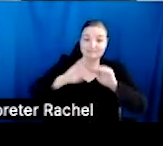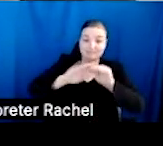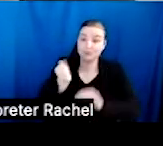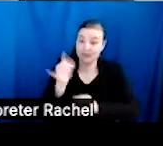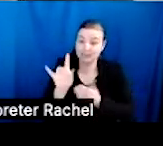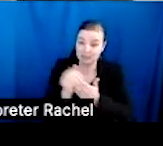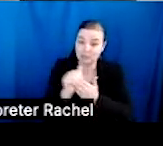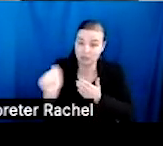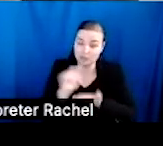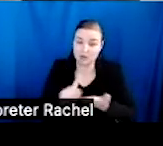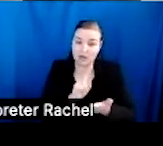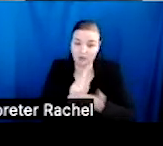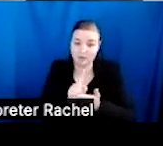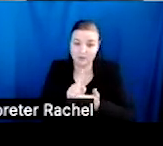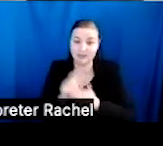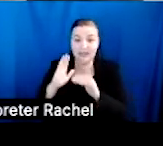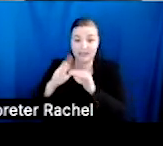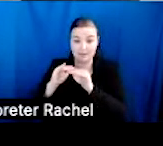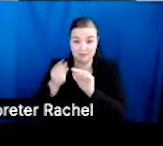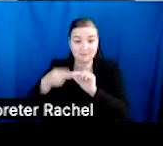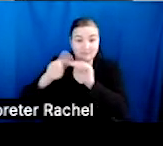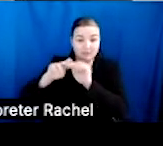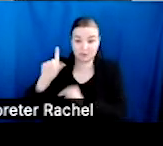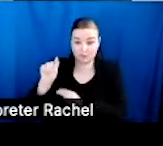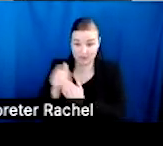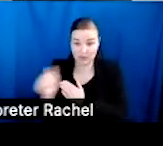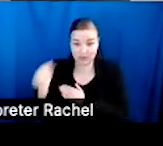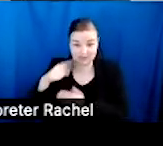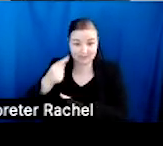minimum hit almost twenty dollars this month. And, for context, these workers hadn't had a